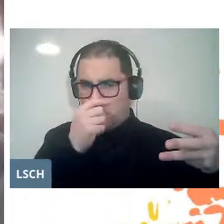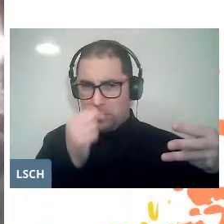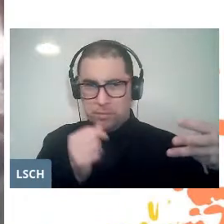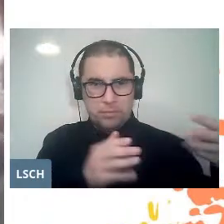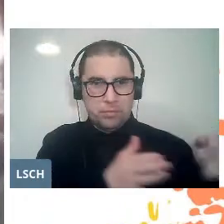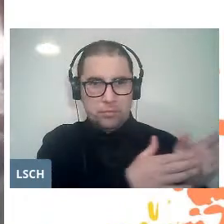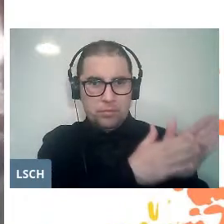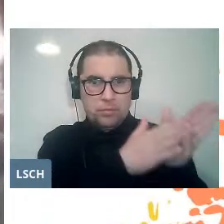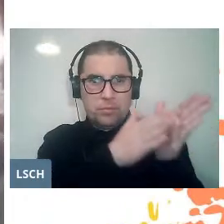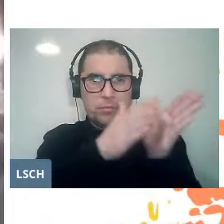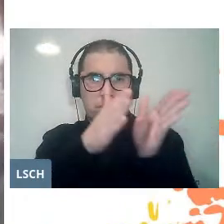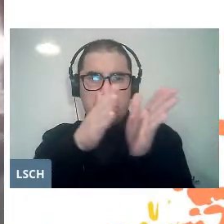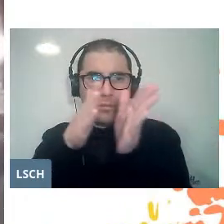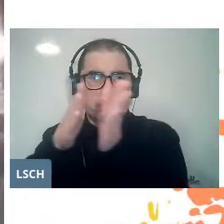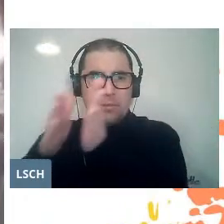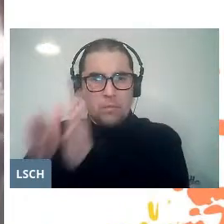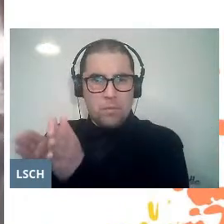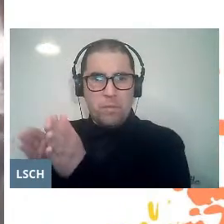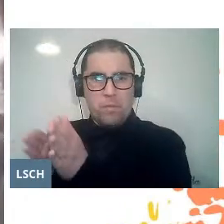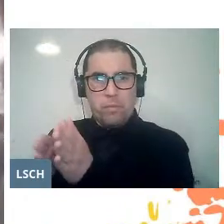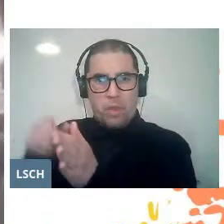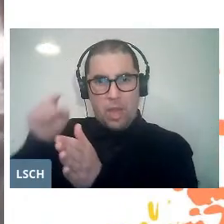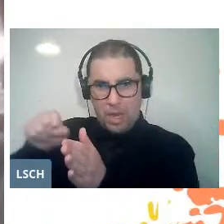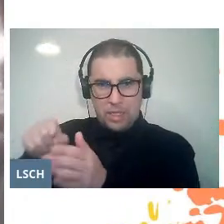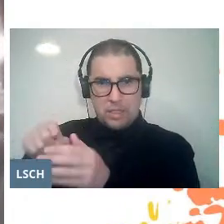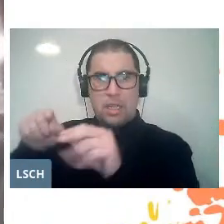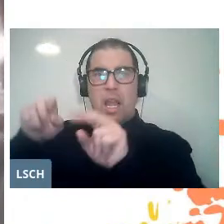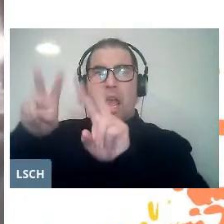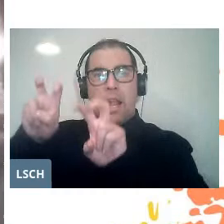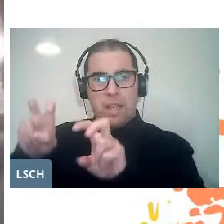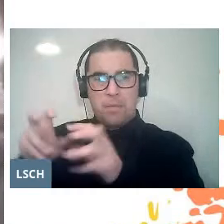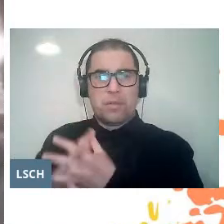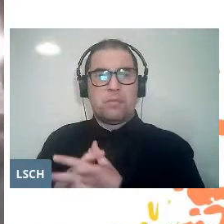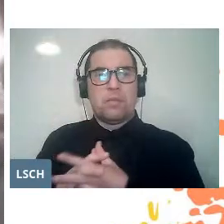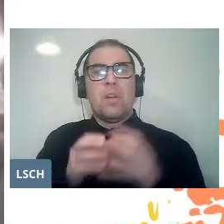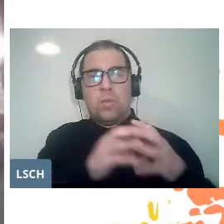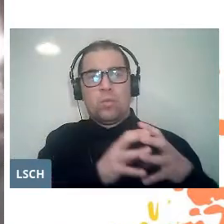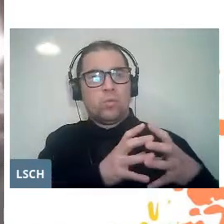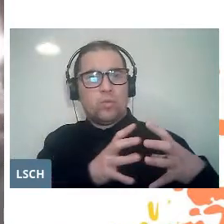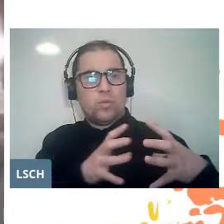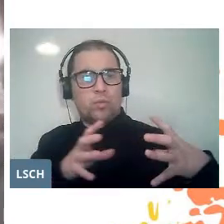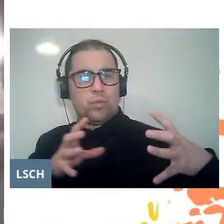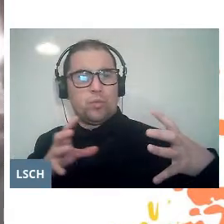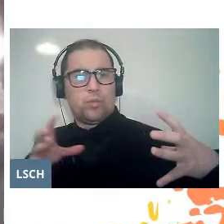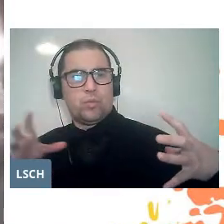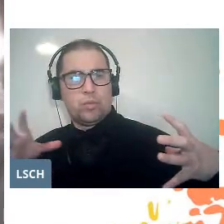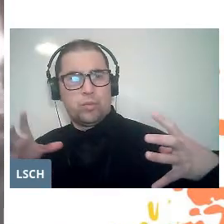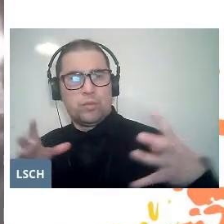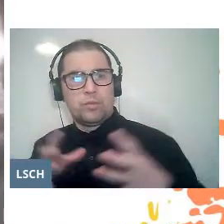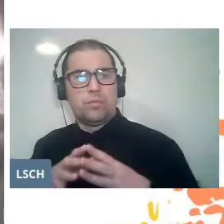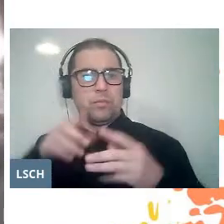undoubtedly this genre has had a tremendous development in all its aspects.